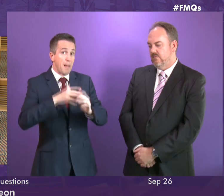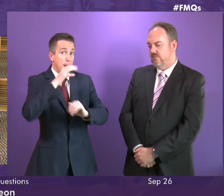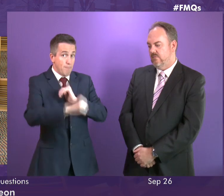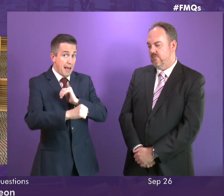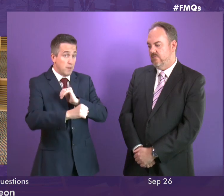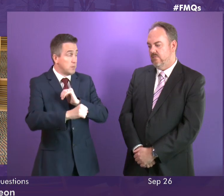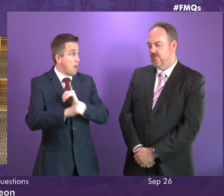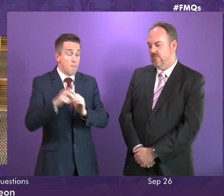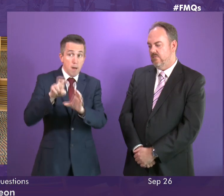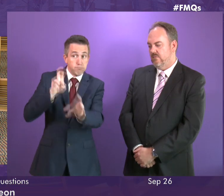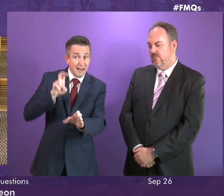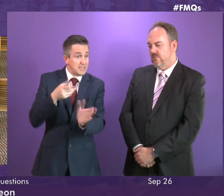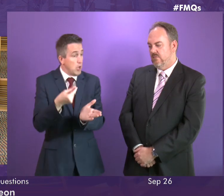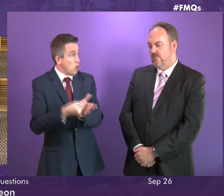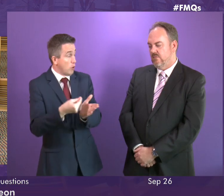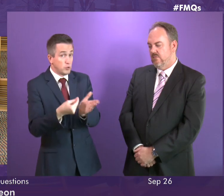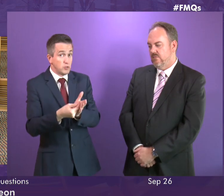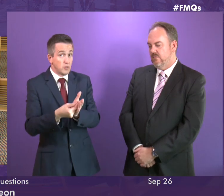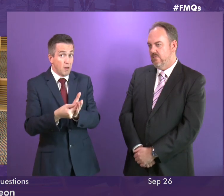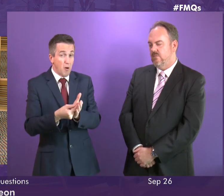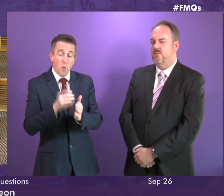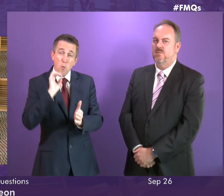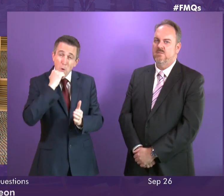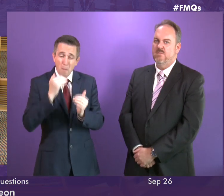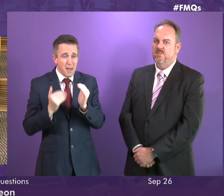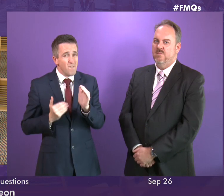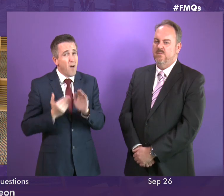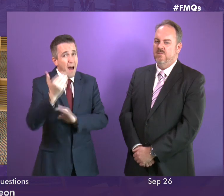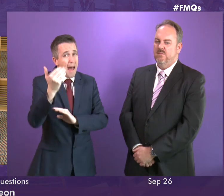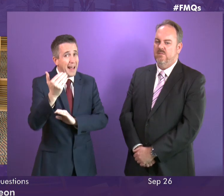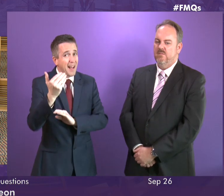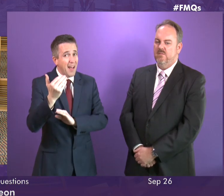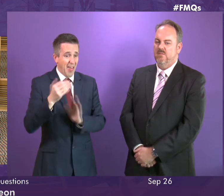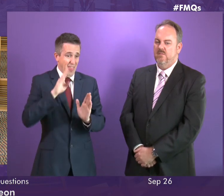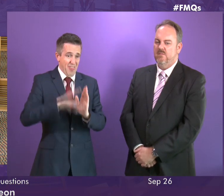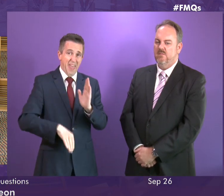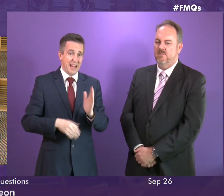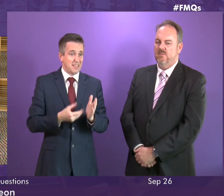but the cost of Brexit will far exceed any consequentials that we have received, or no